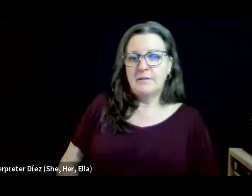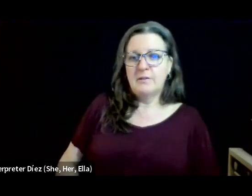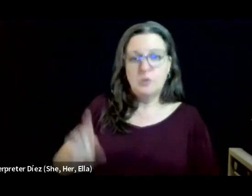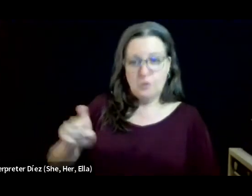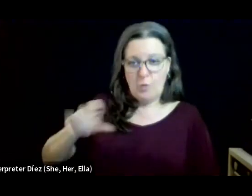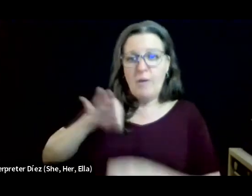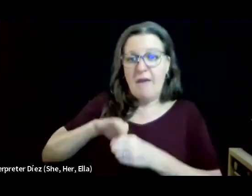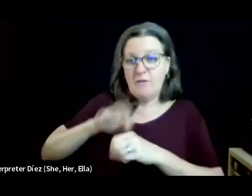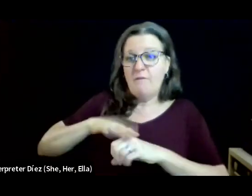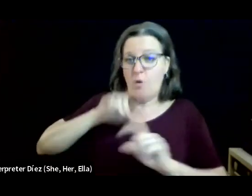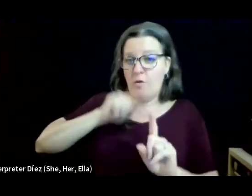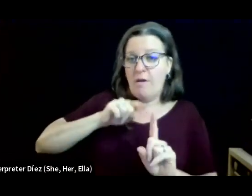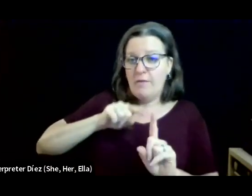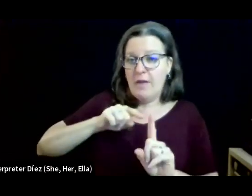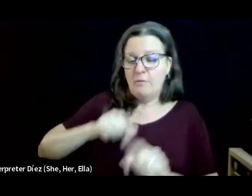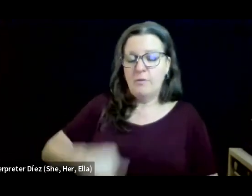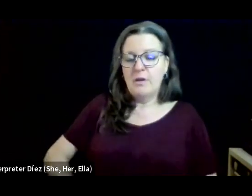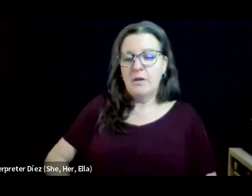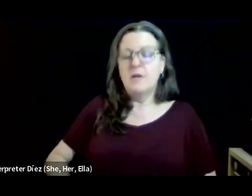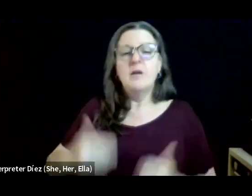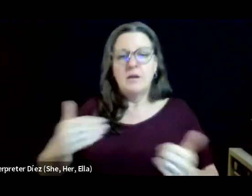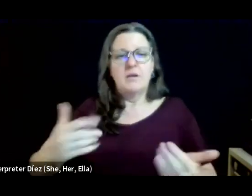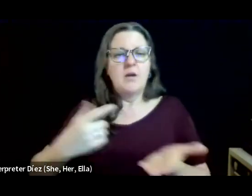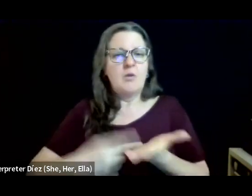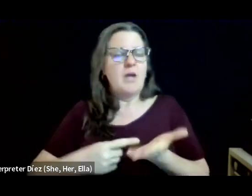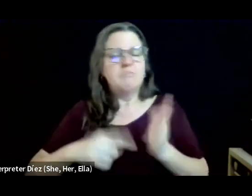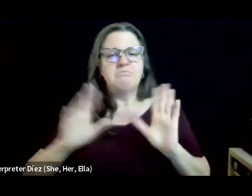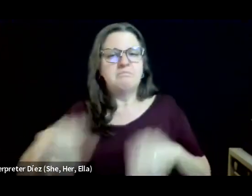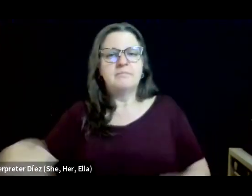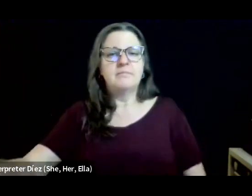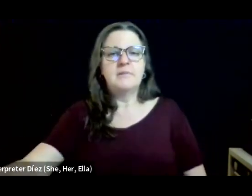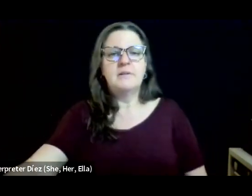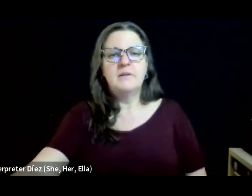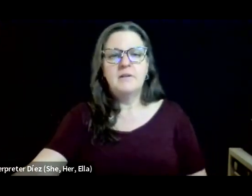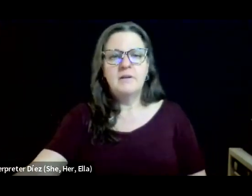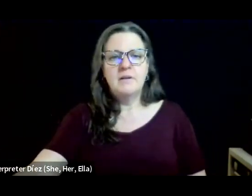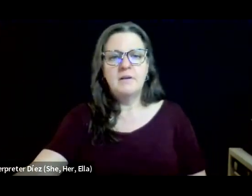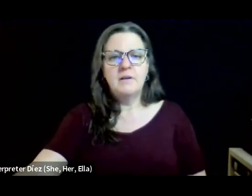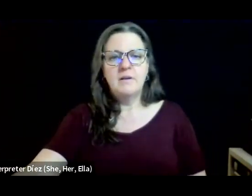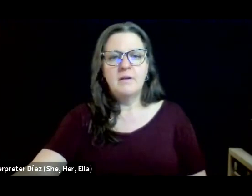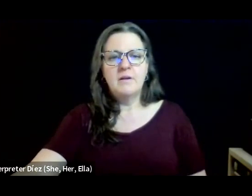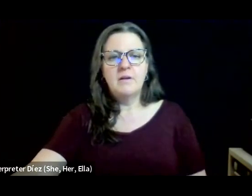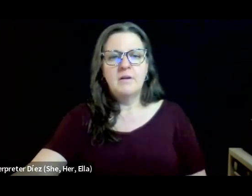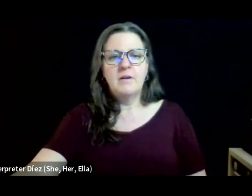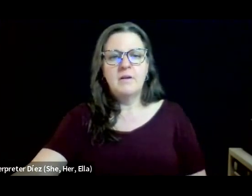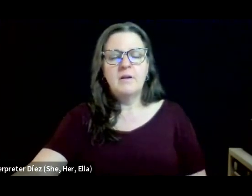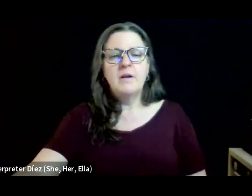Okay. Well, I'll go ahead and discuss. Here are the papers, this big stack of